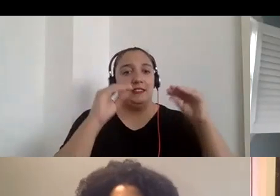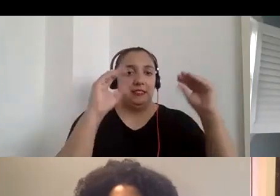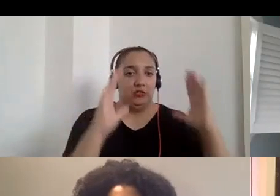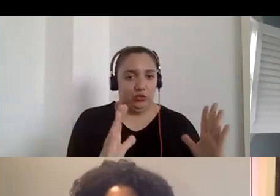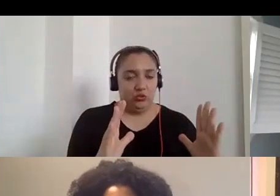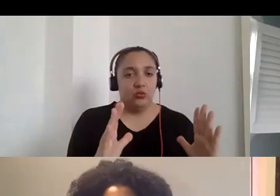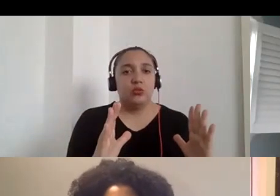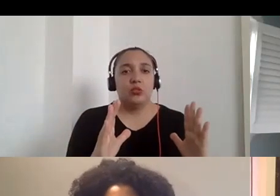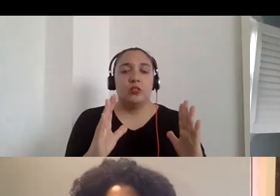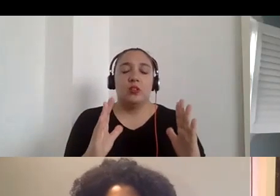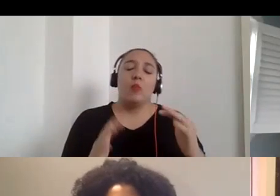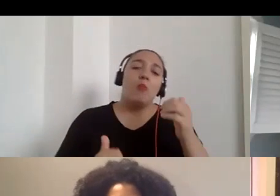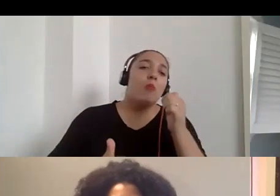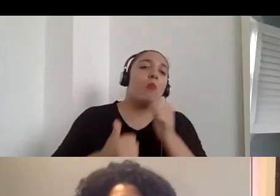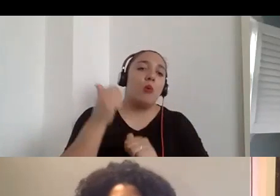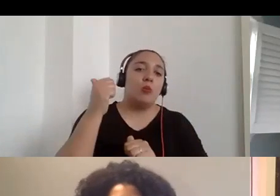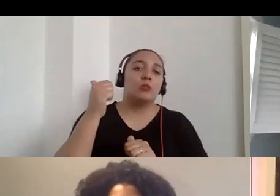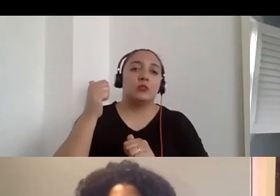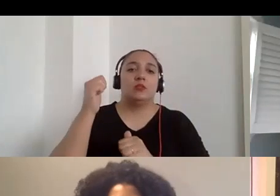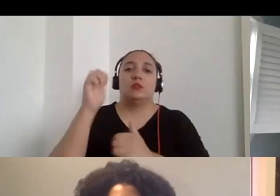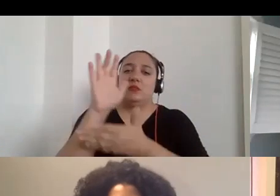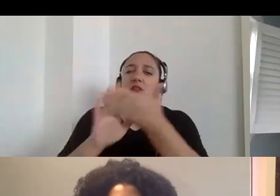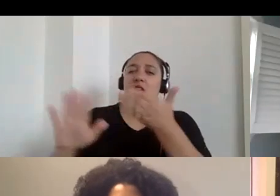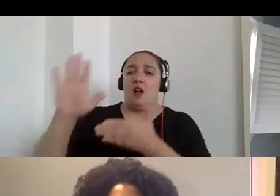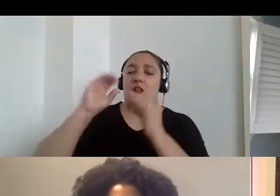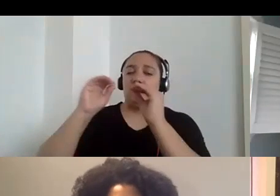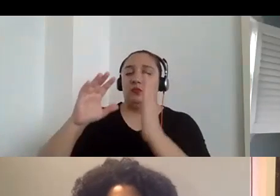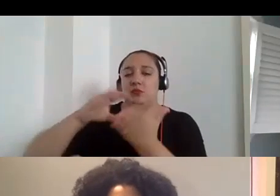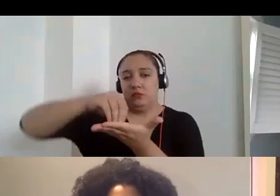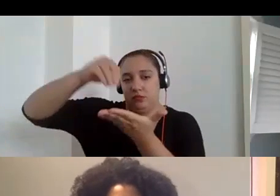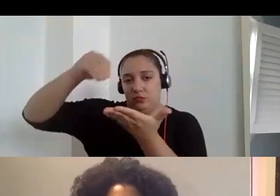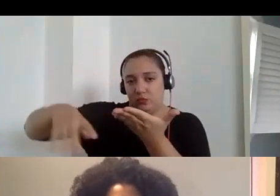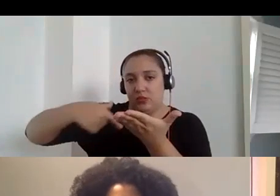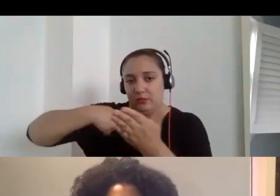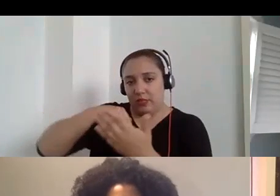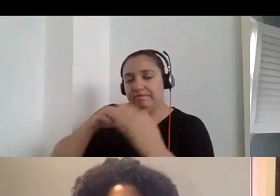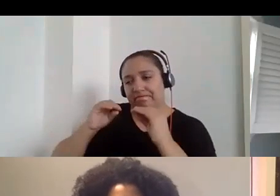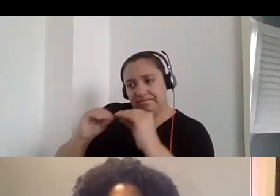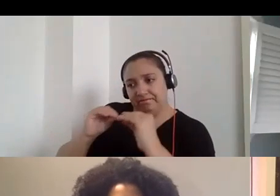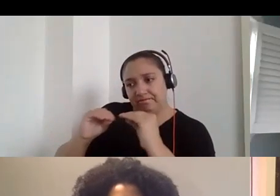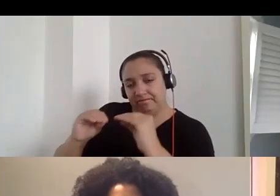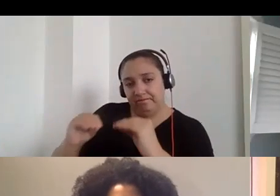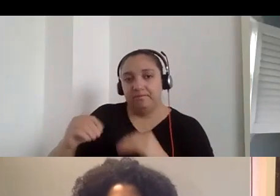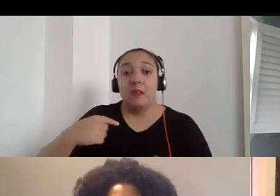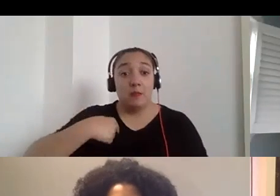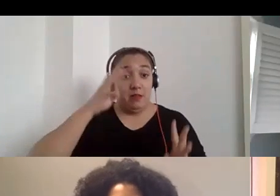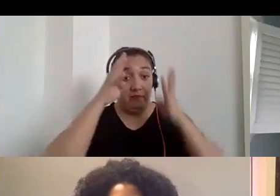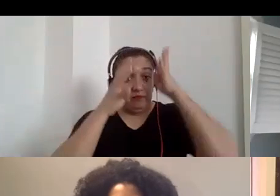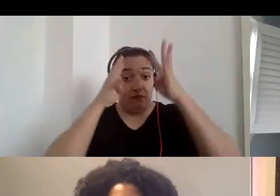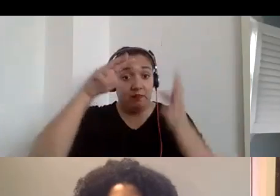working with college students. I am a dance maker focusing on jazz dance.